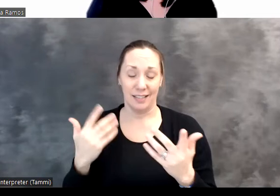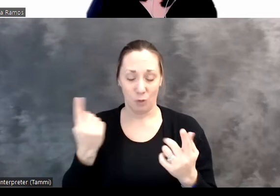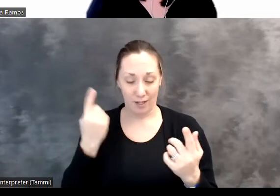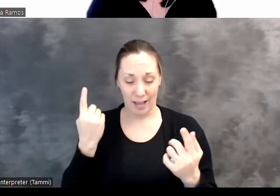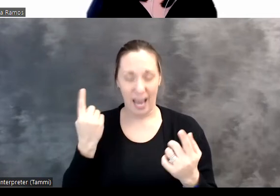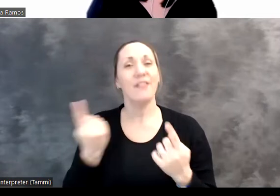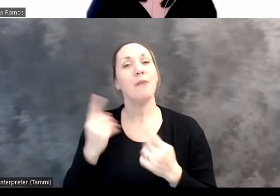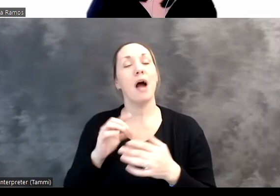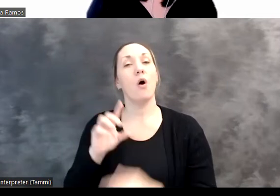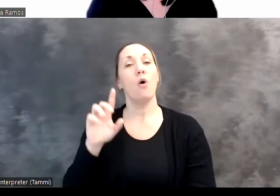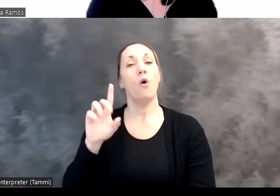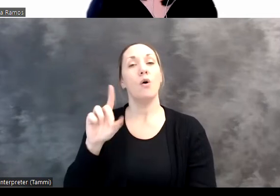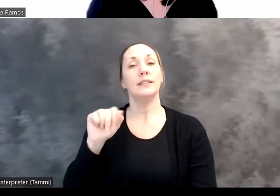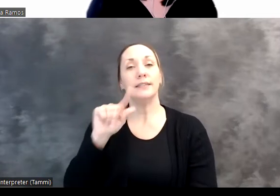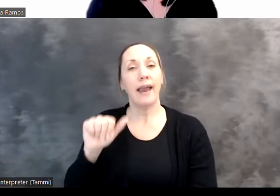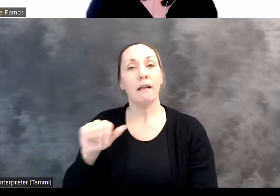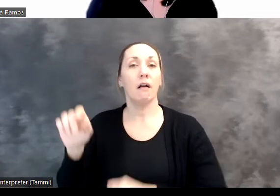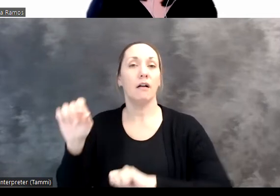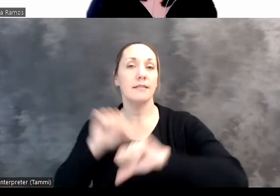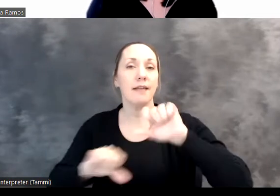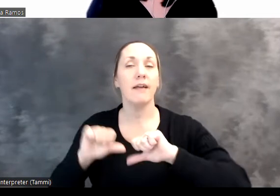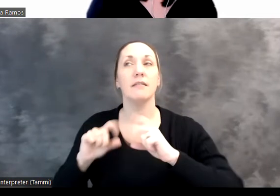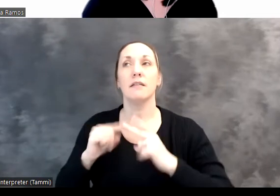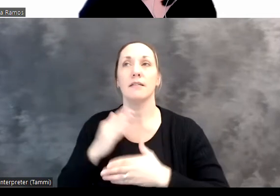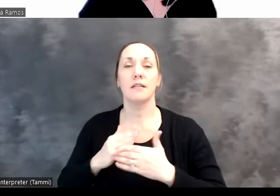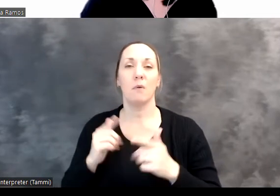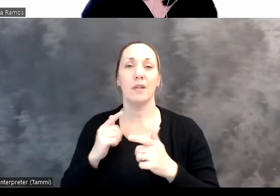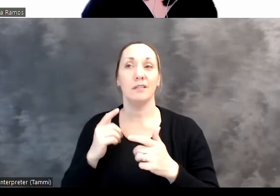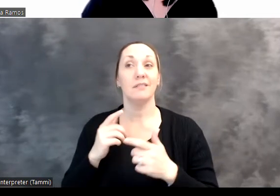studies and tease those things apart, whether that means leveraging advance